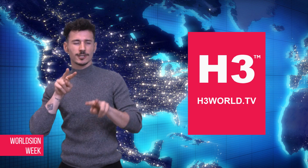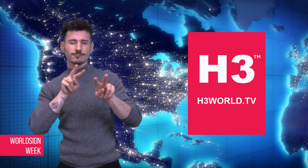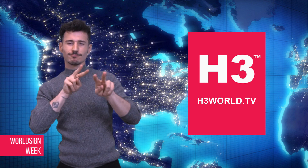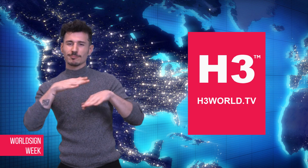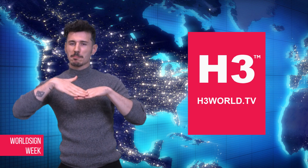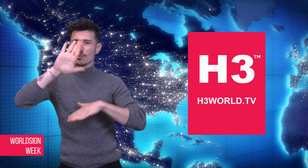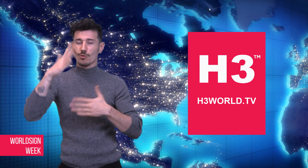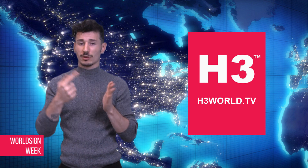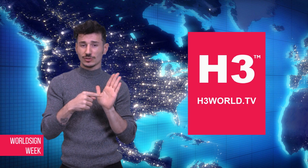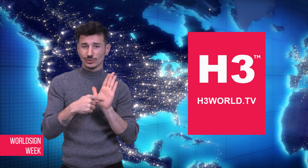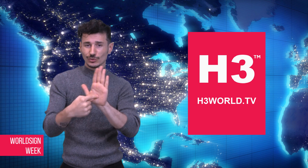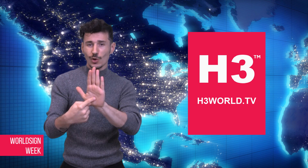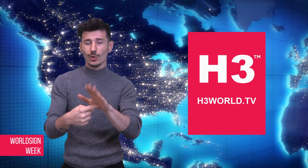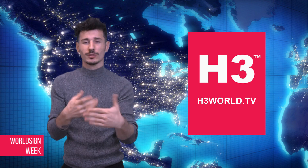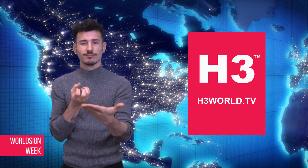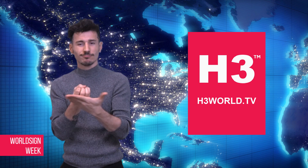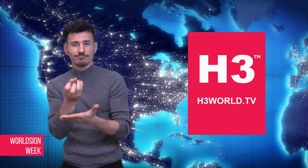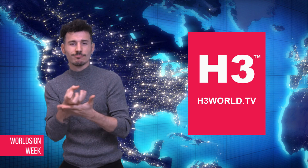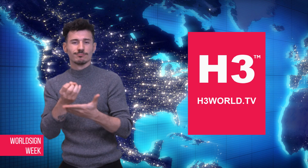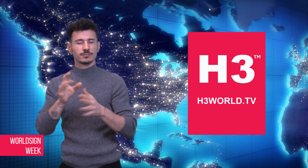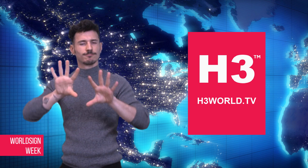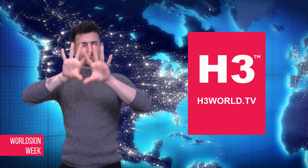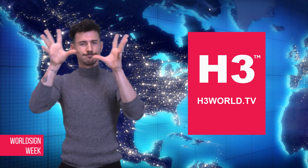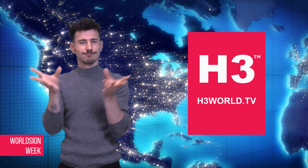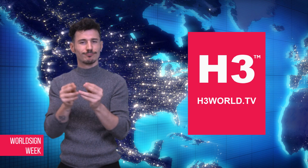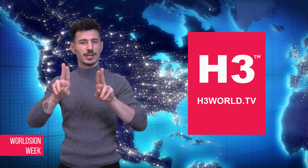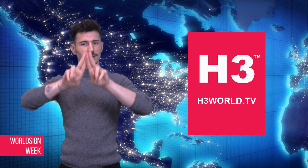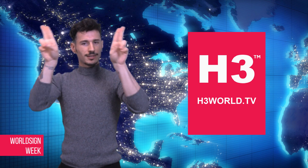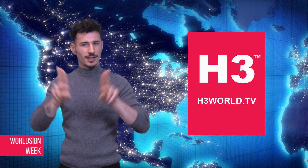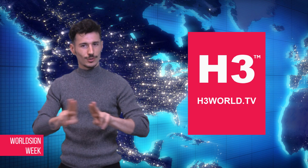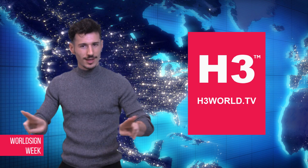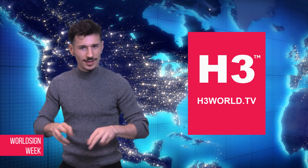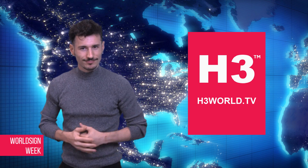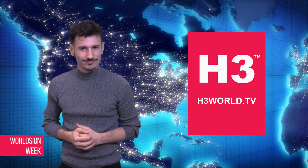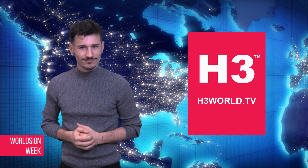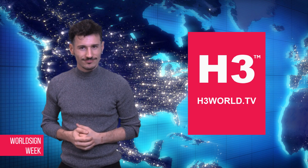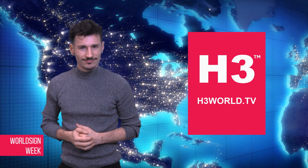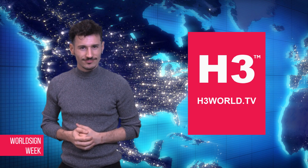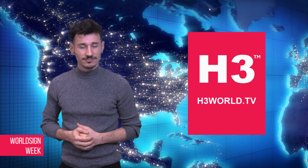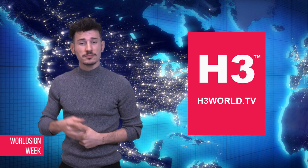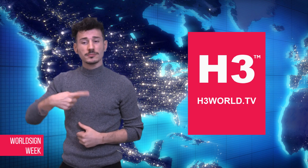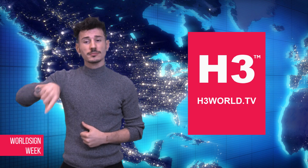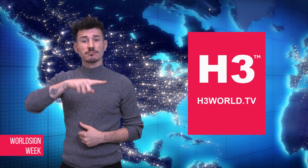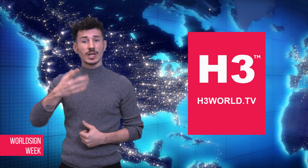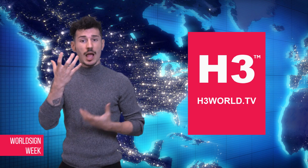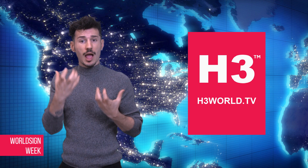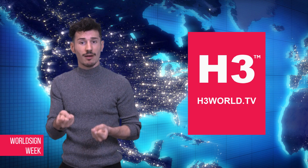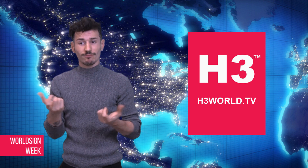H3WORLD.TV for more shows, all in International Sign.